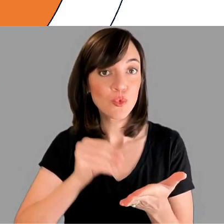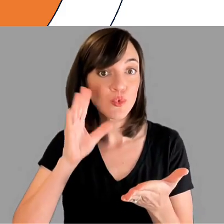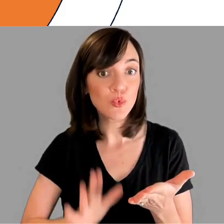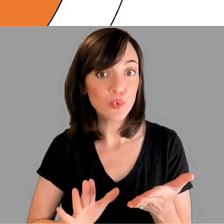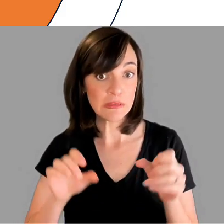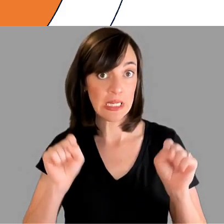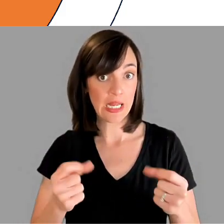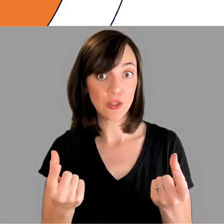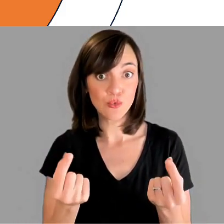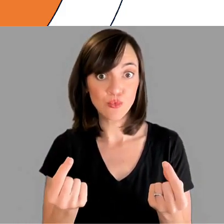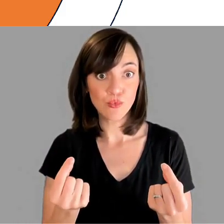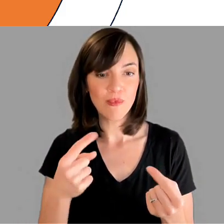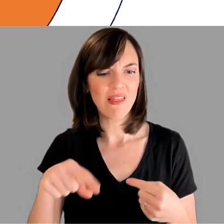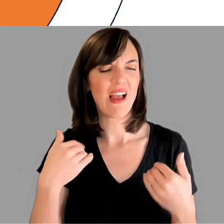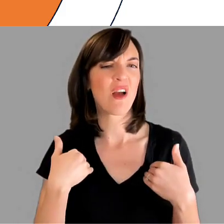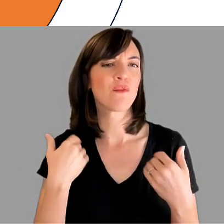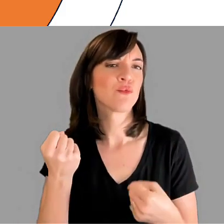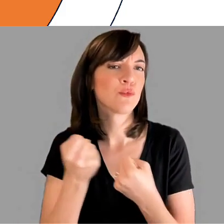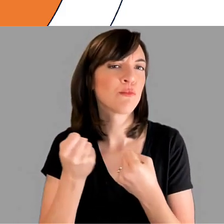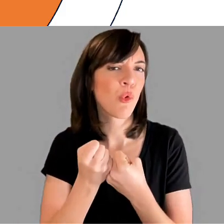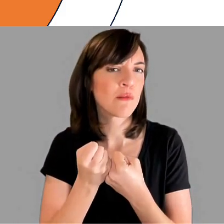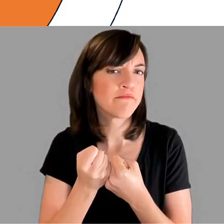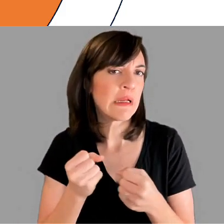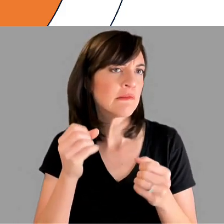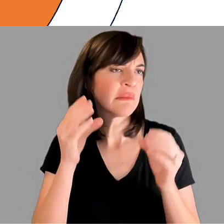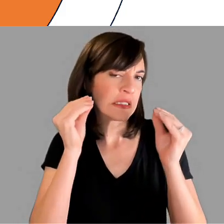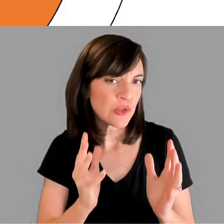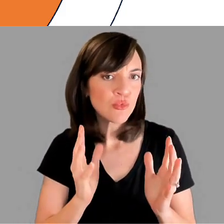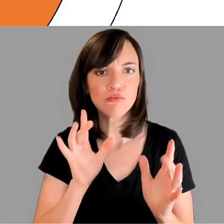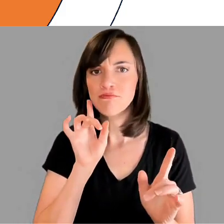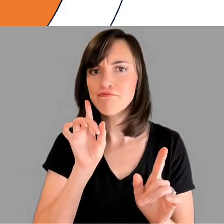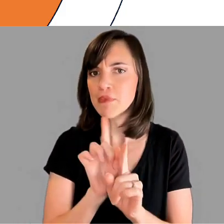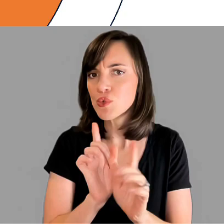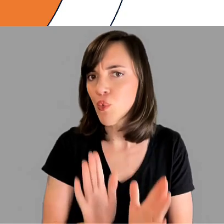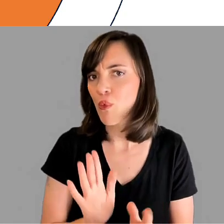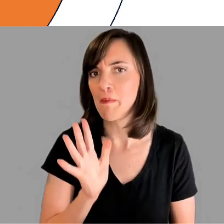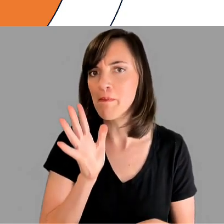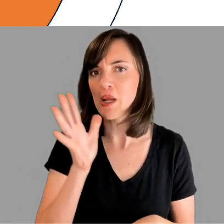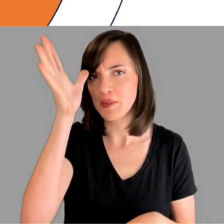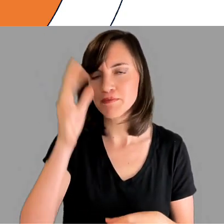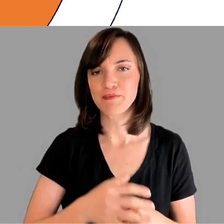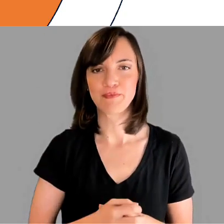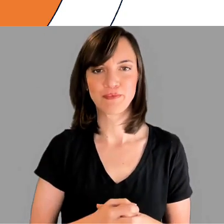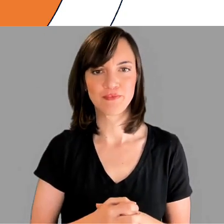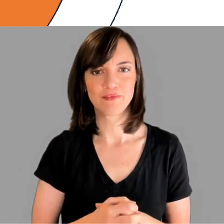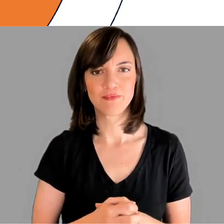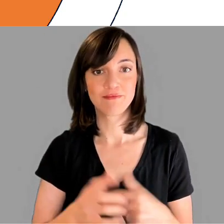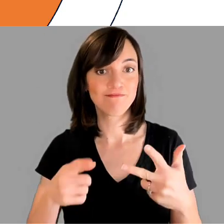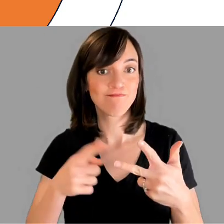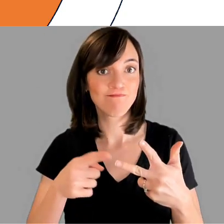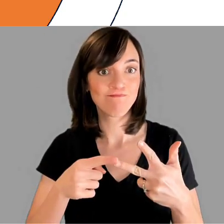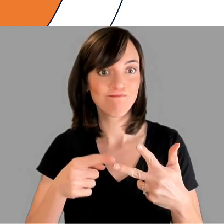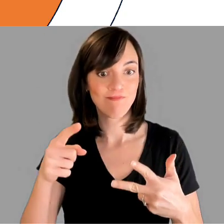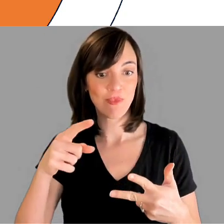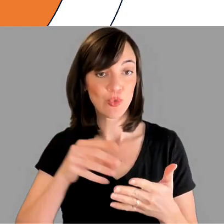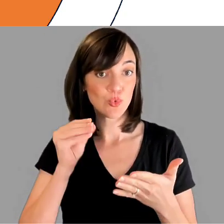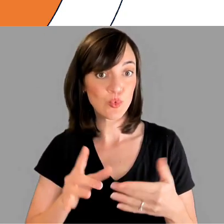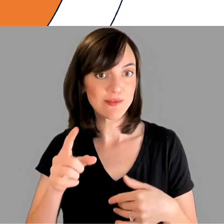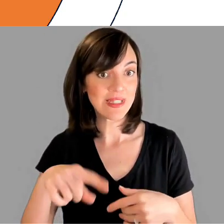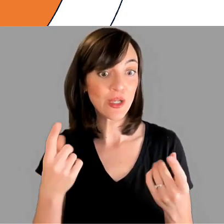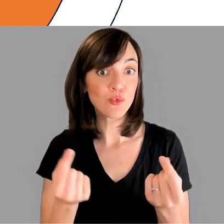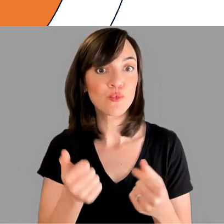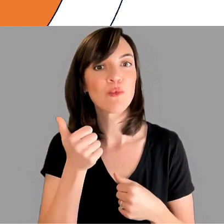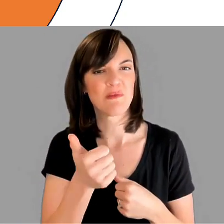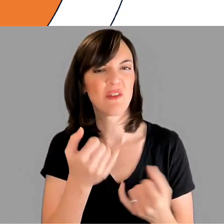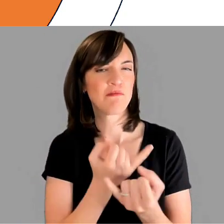or parent. And what they can do. The middle zone is considered the ZPD. This is the zone where